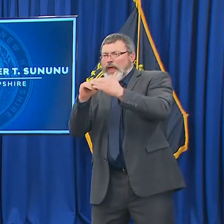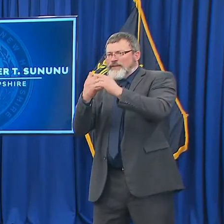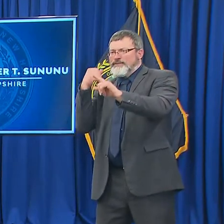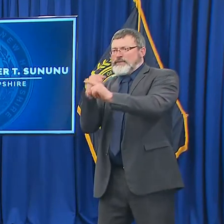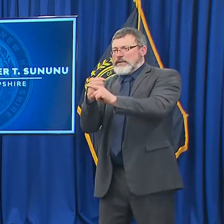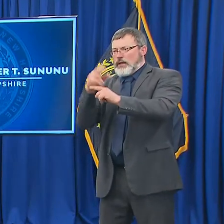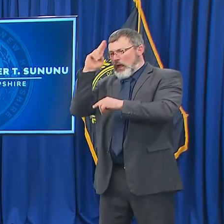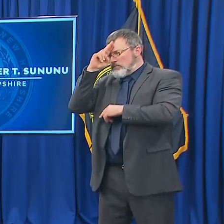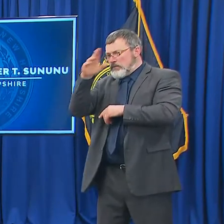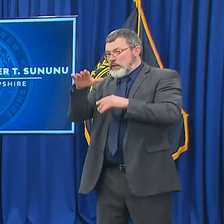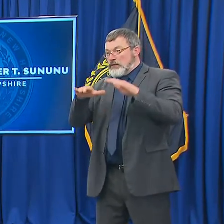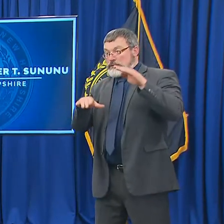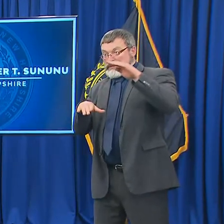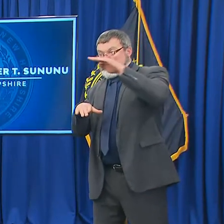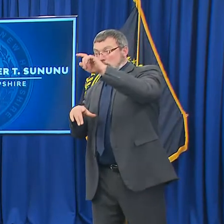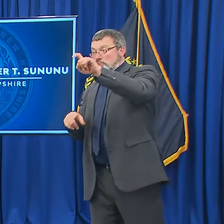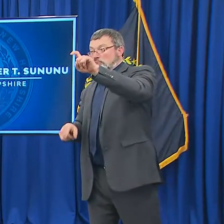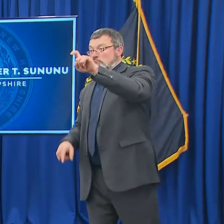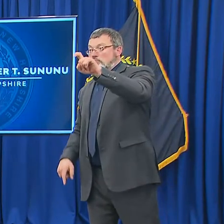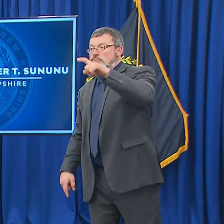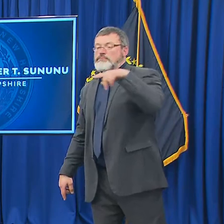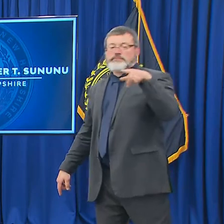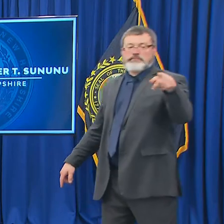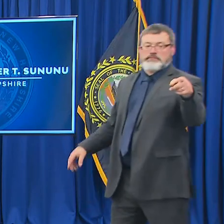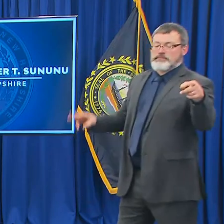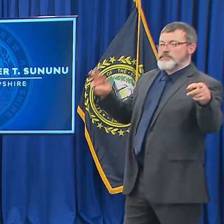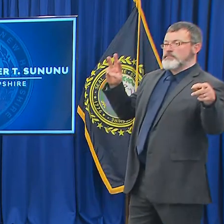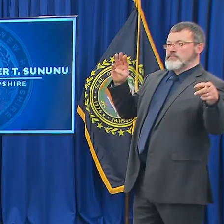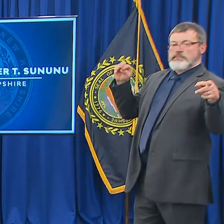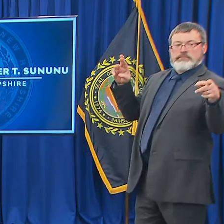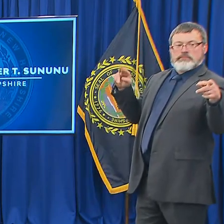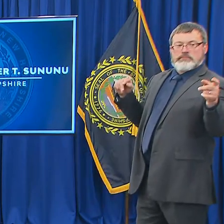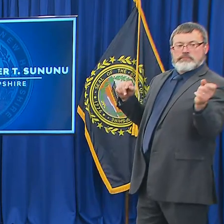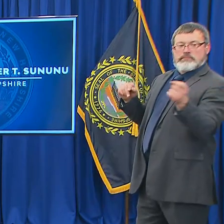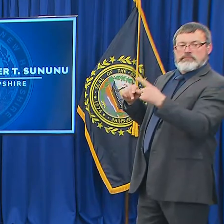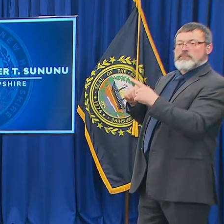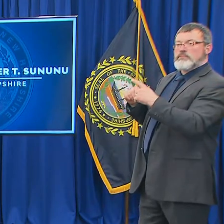have gotten them to fill in. I think they are still in a critical place for staff.